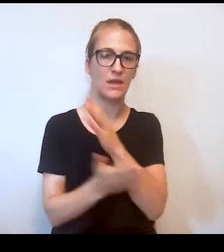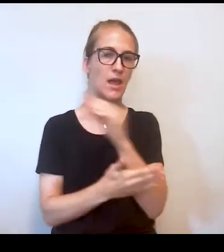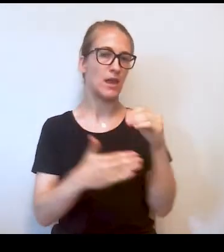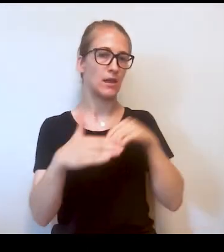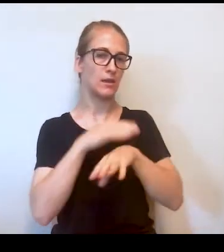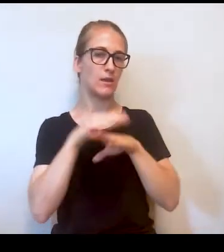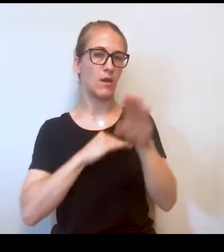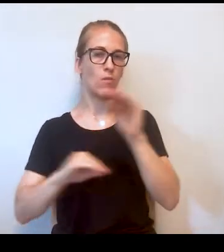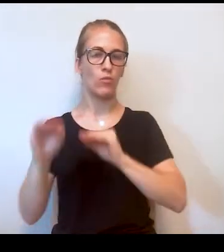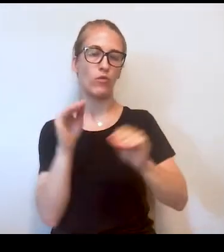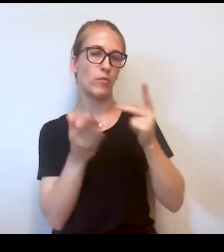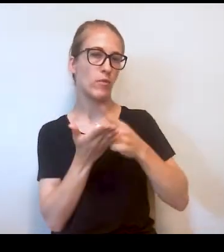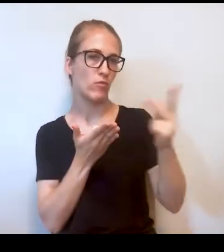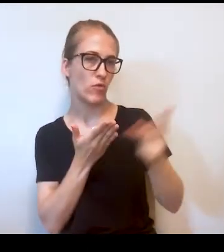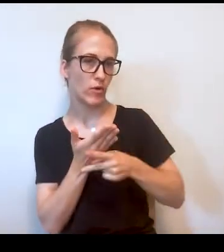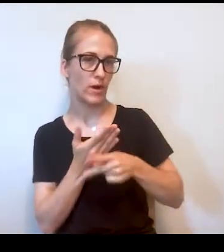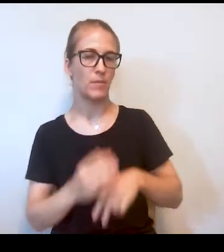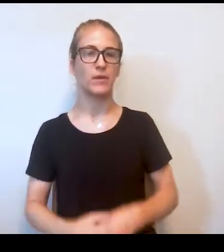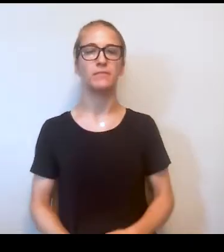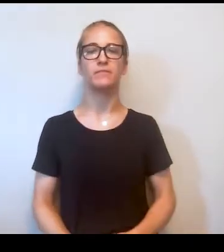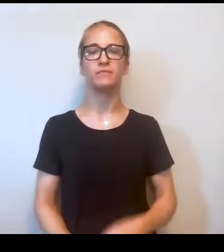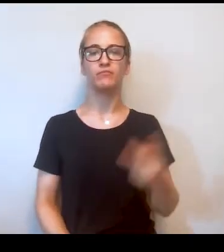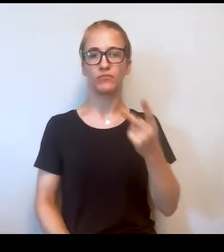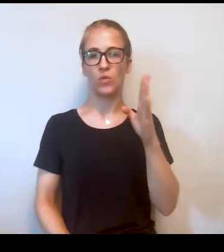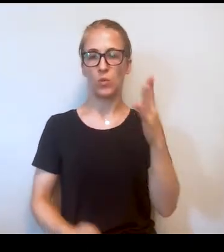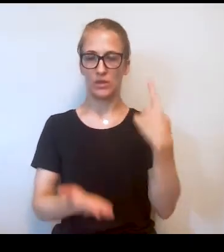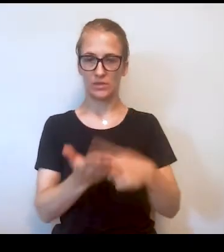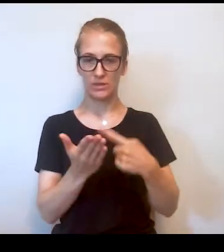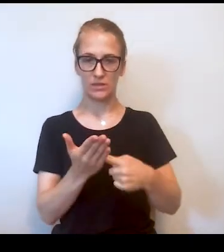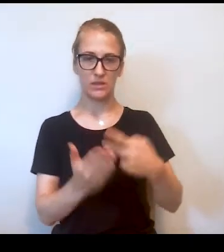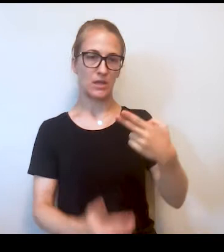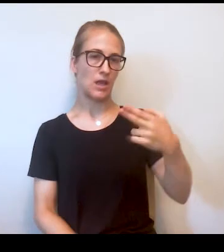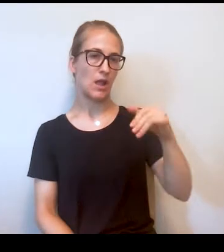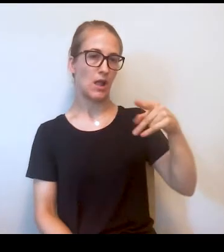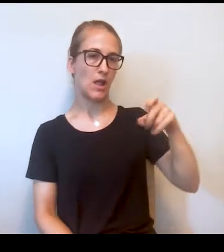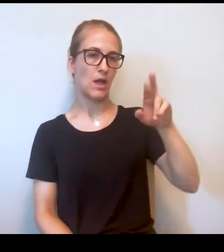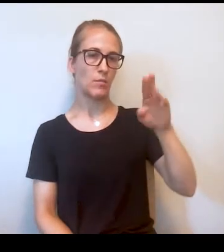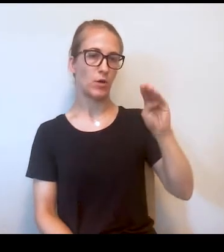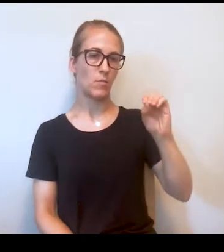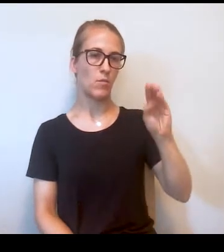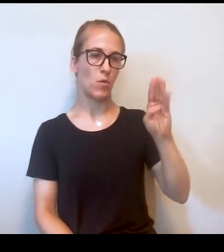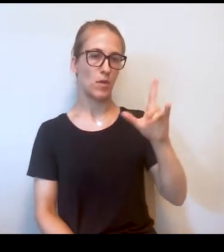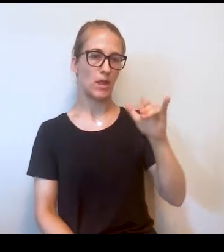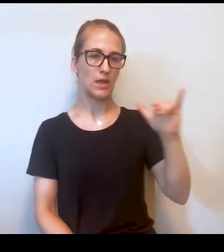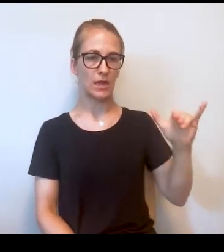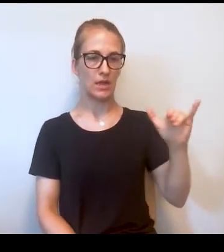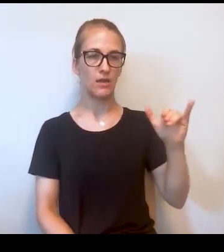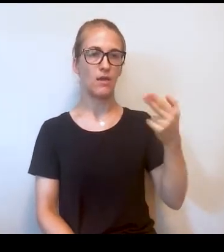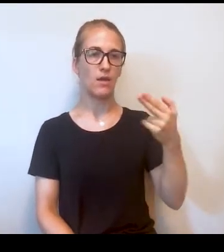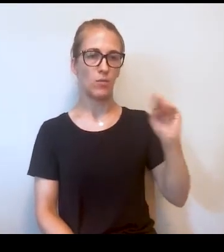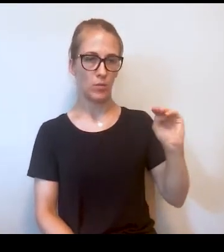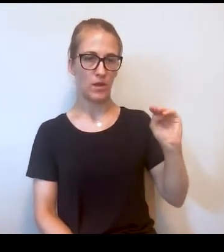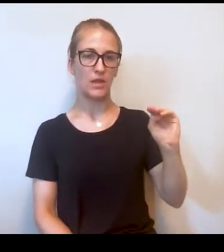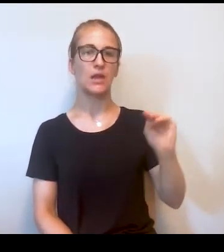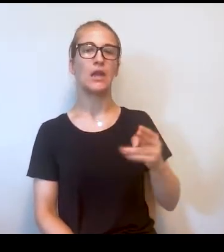and accessible movement programming. They are here to discuss hypermobility, the history of eugenics and ableism,